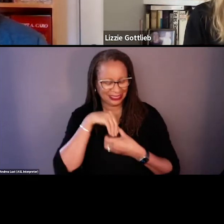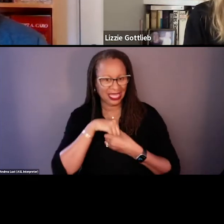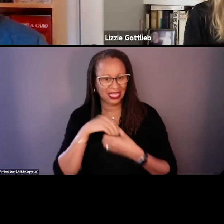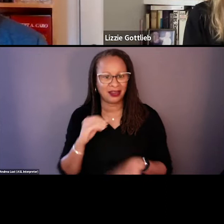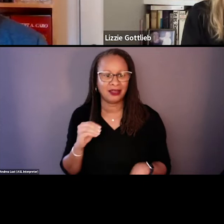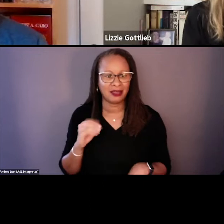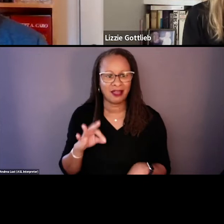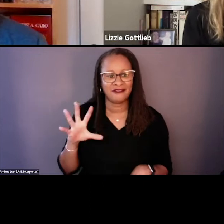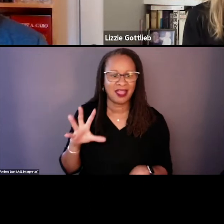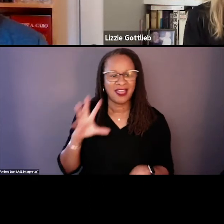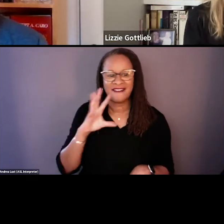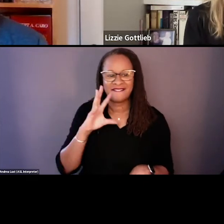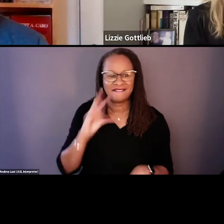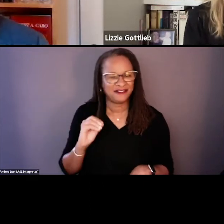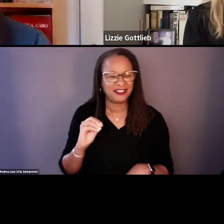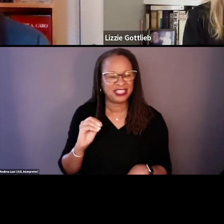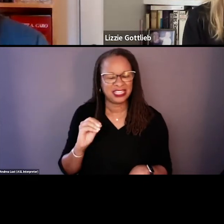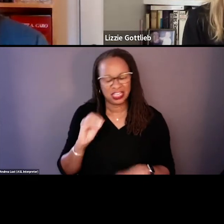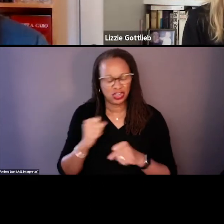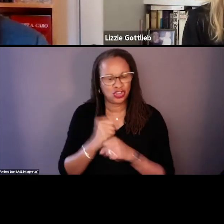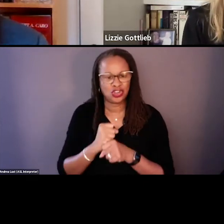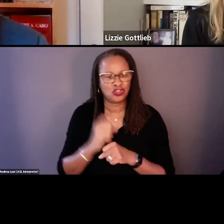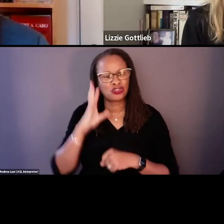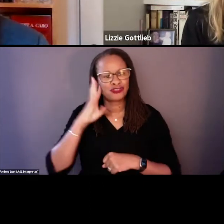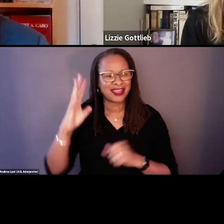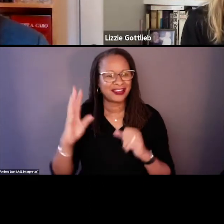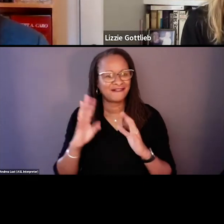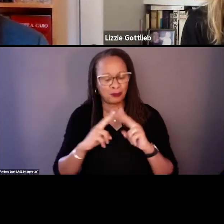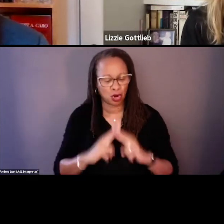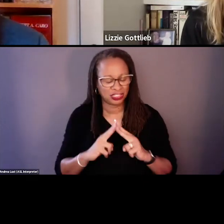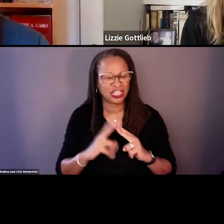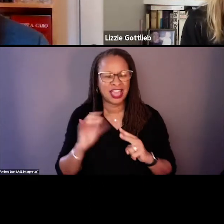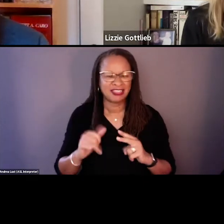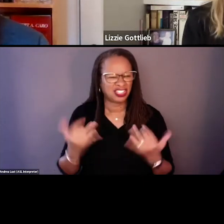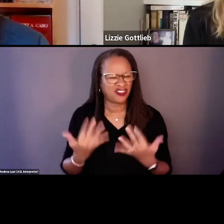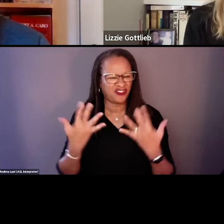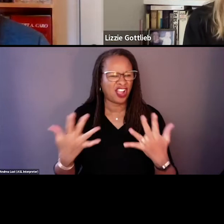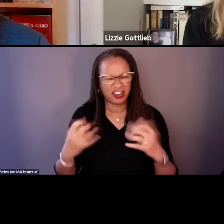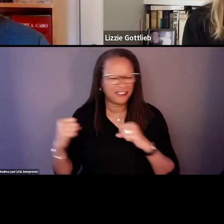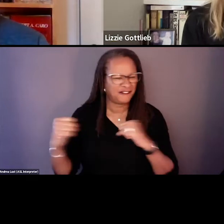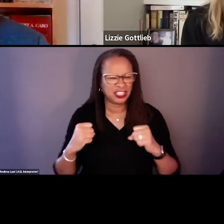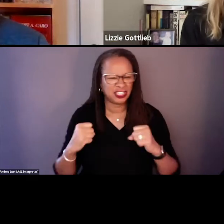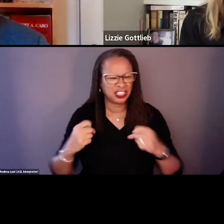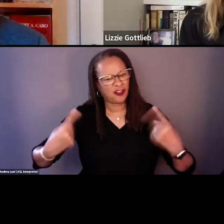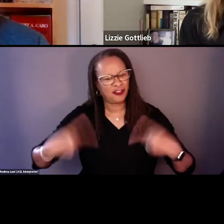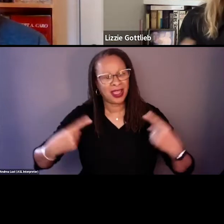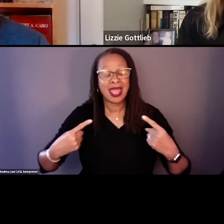which is the inside of a 50-year-long creative partnership that's contentious and fiery and fierce